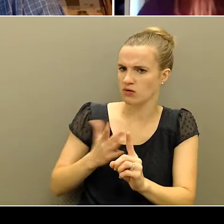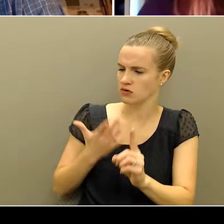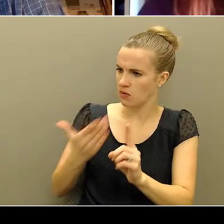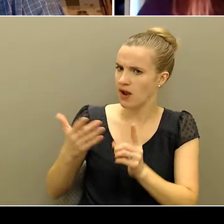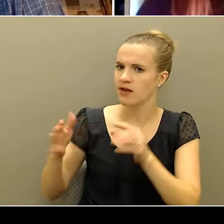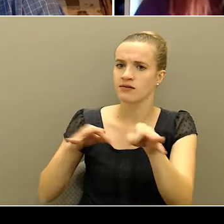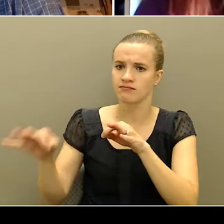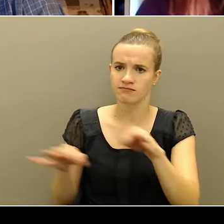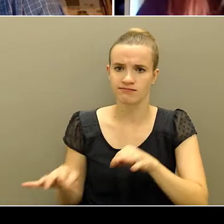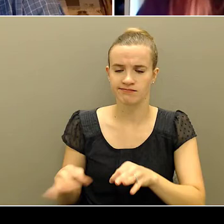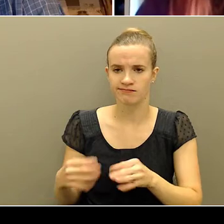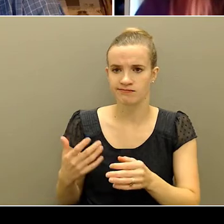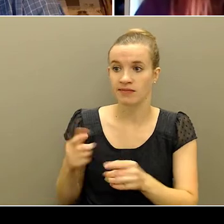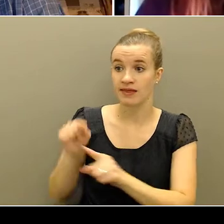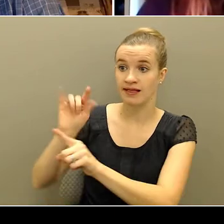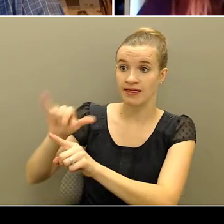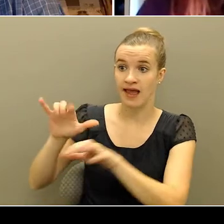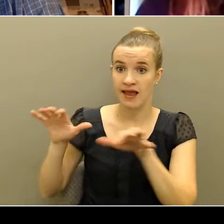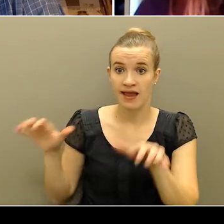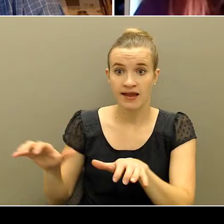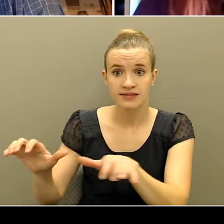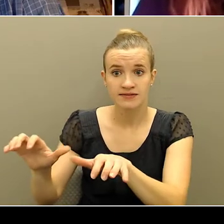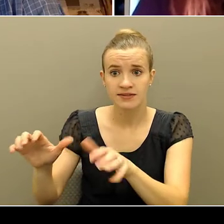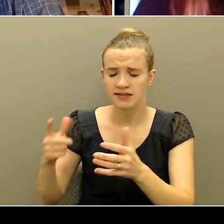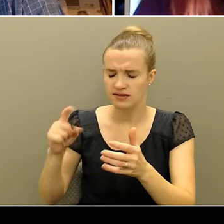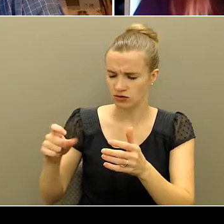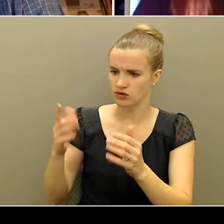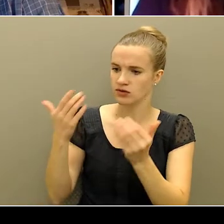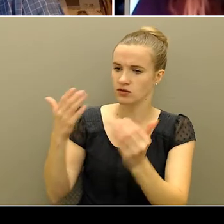You know, start start the conversation, you know, just Hi, you know, like I'm